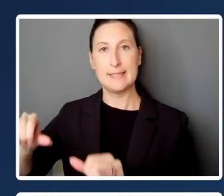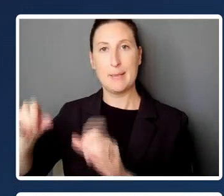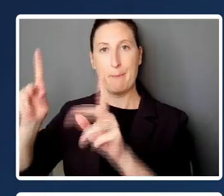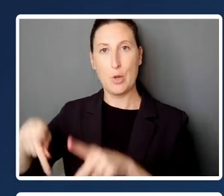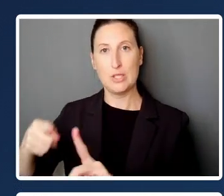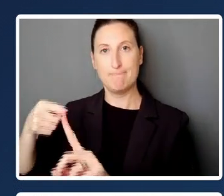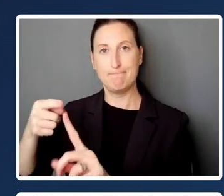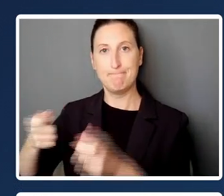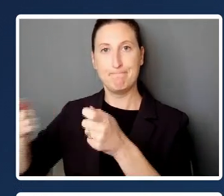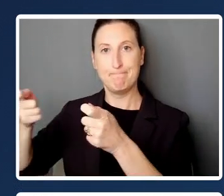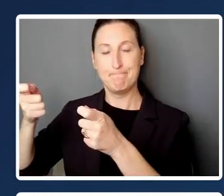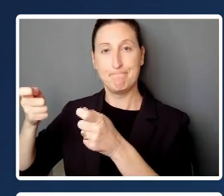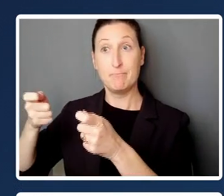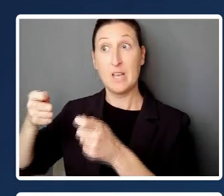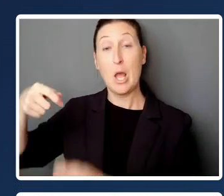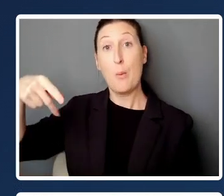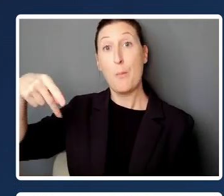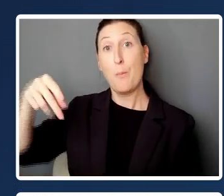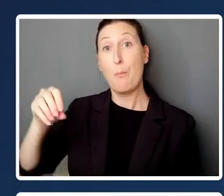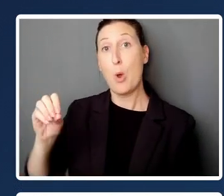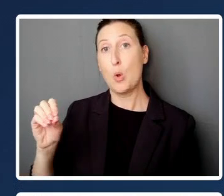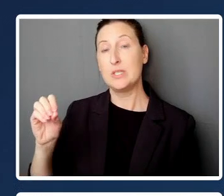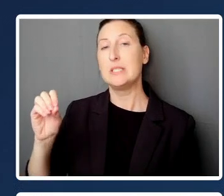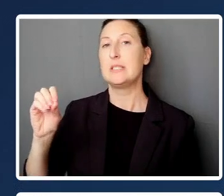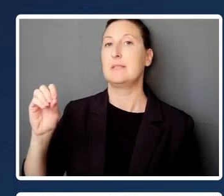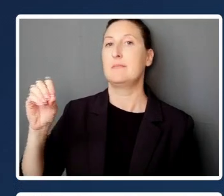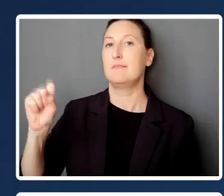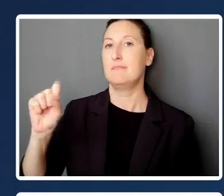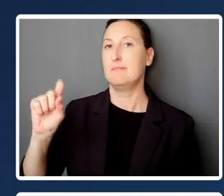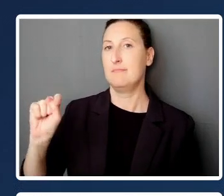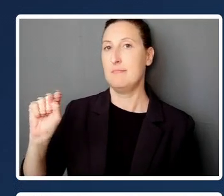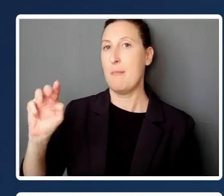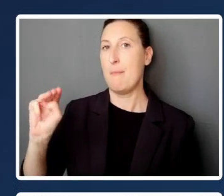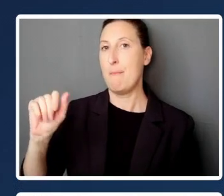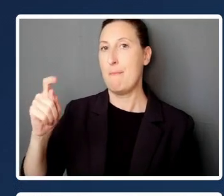postmaster general then gets the final say on which ones will actually become stamps.